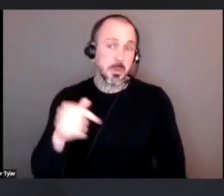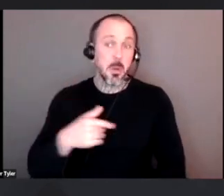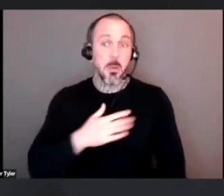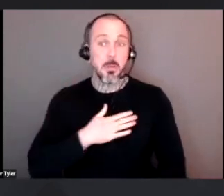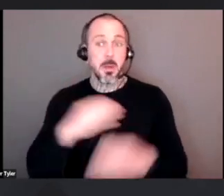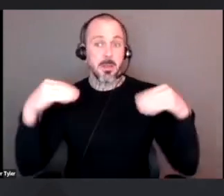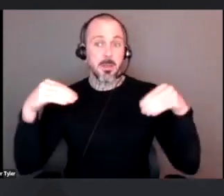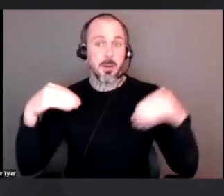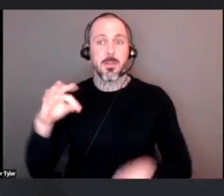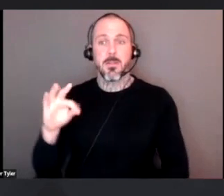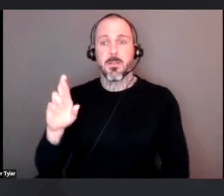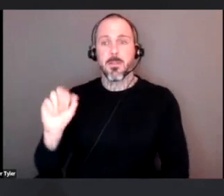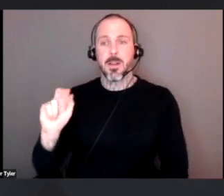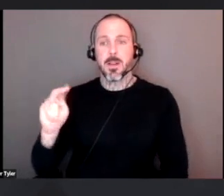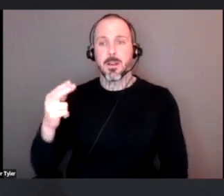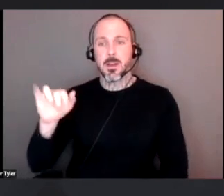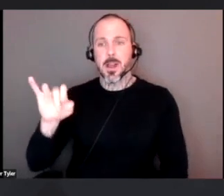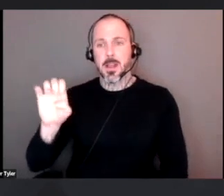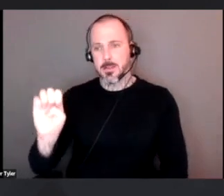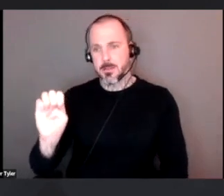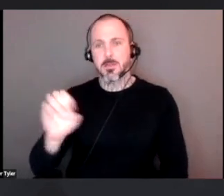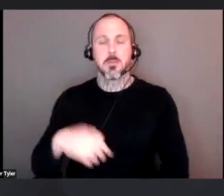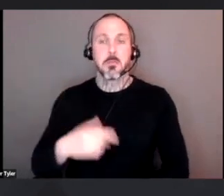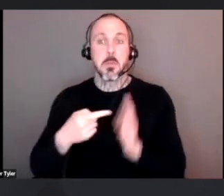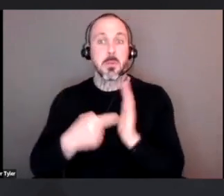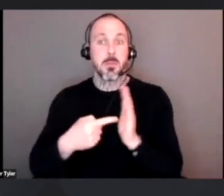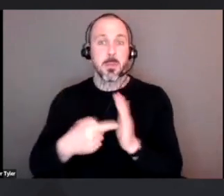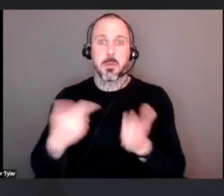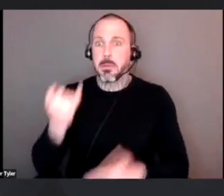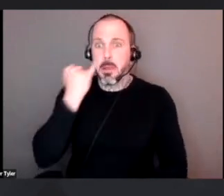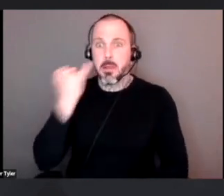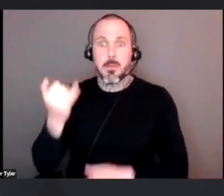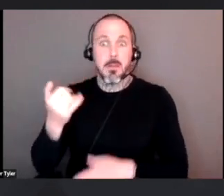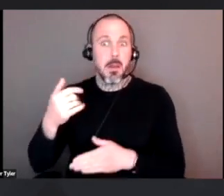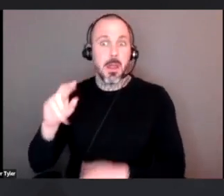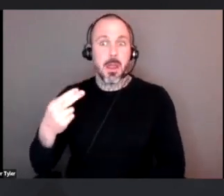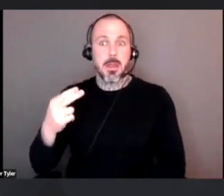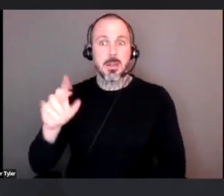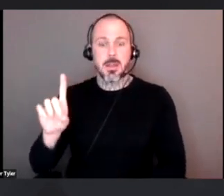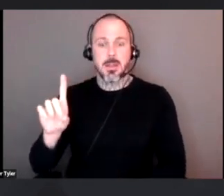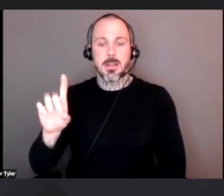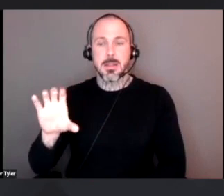but you know, more often than not-- We haven't done a lot of internships, we've done some. Usually